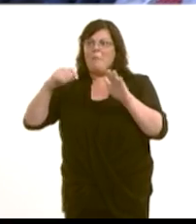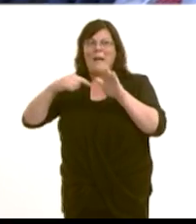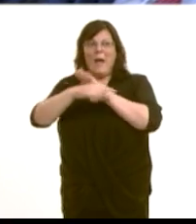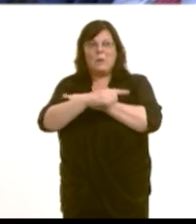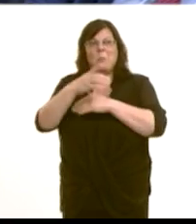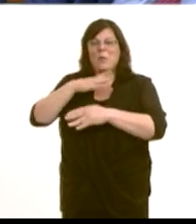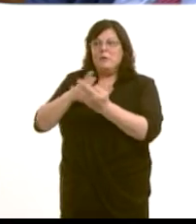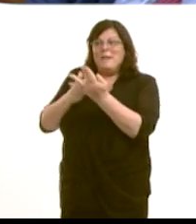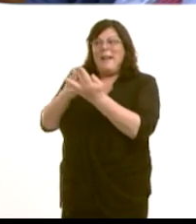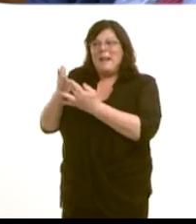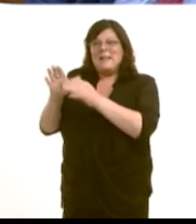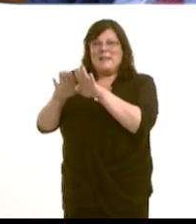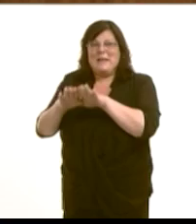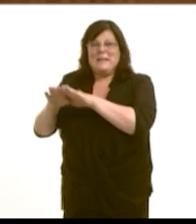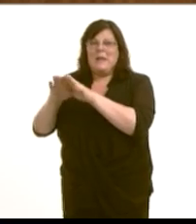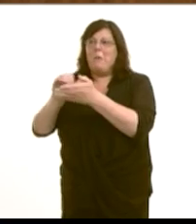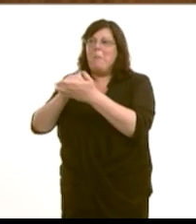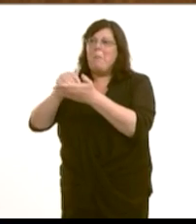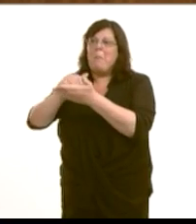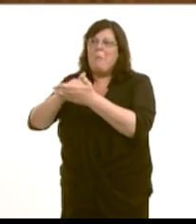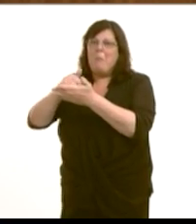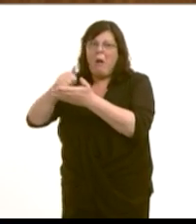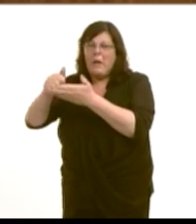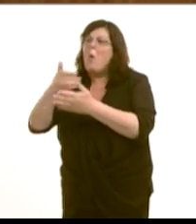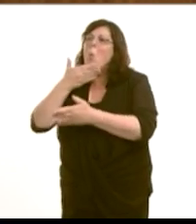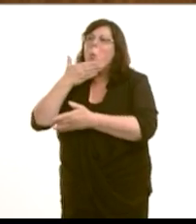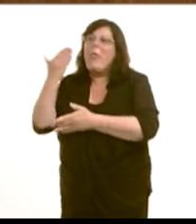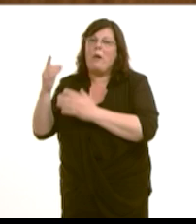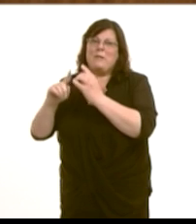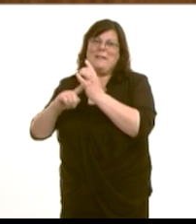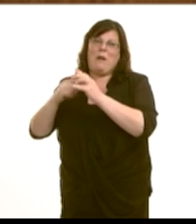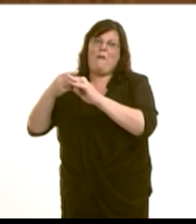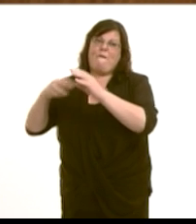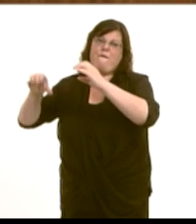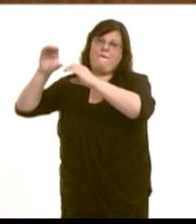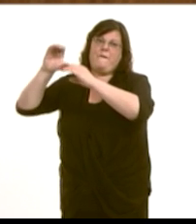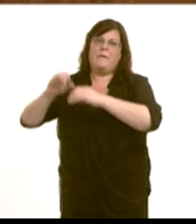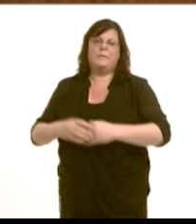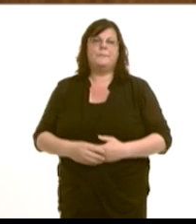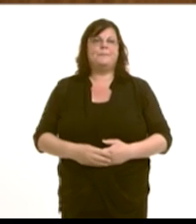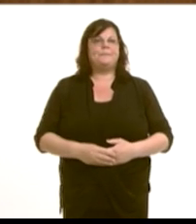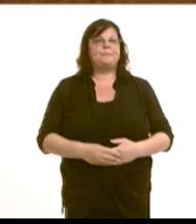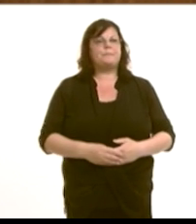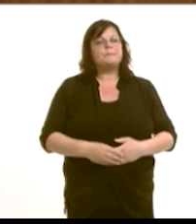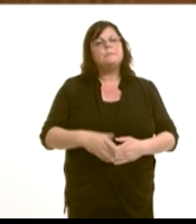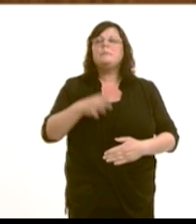David J. Rowlands: Would the First Minister confirm that, and Iím not implying in any